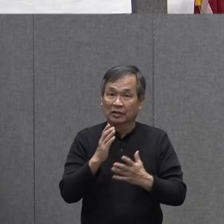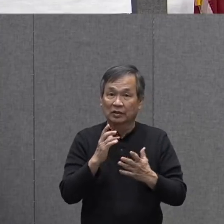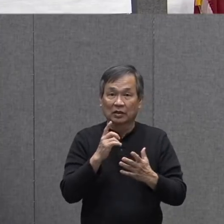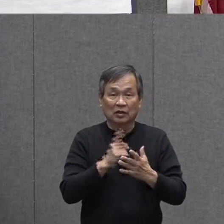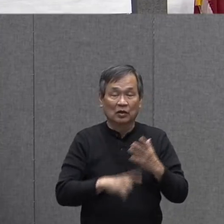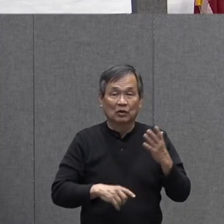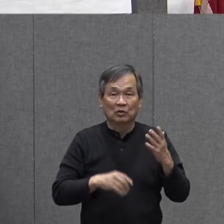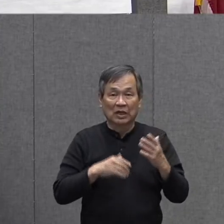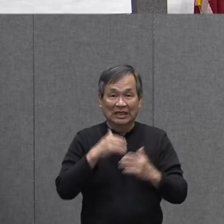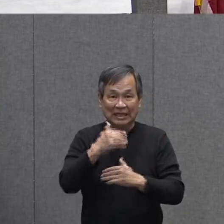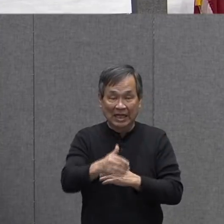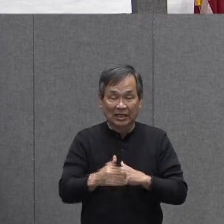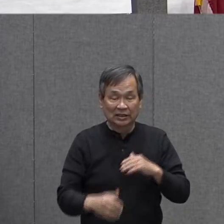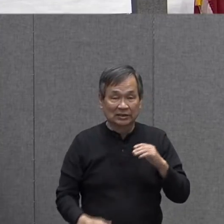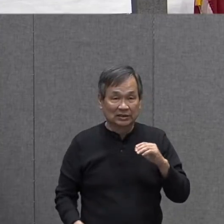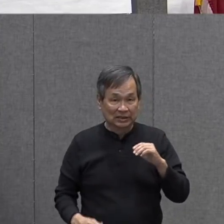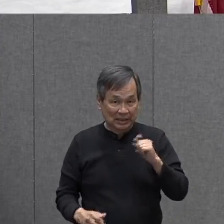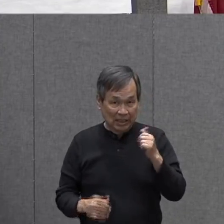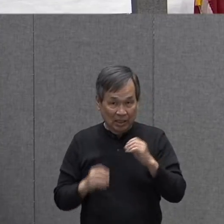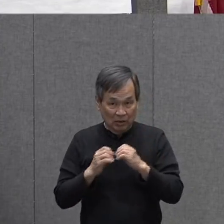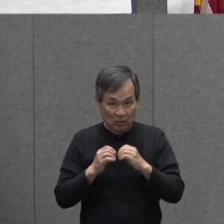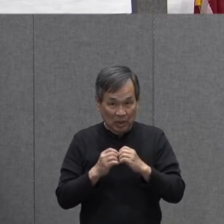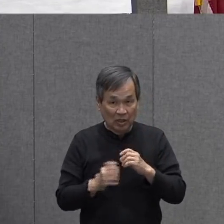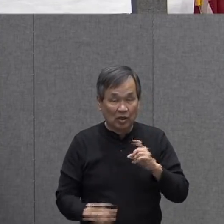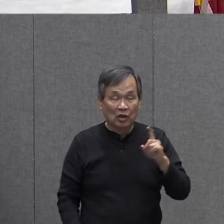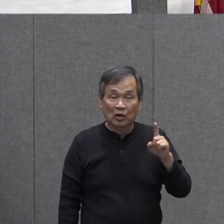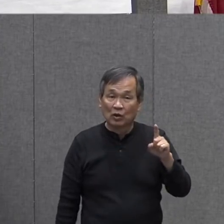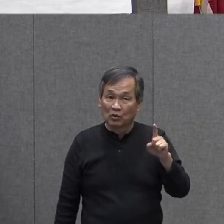10 more gives us 197.